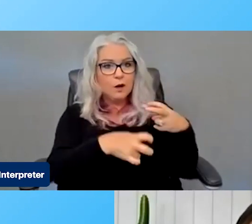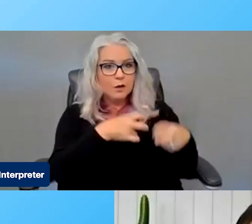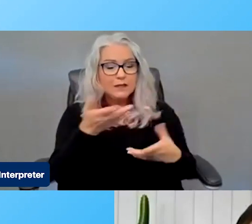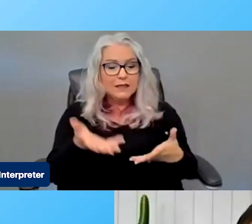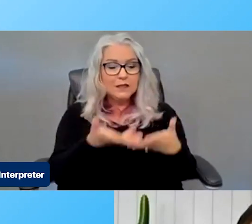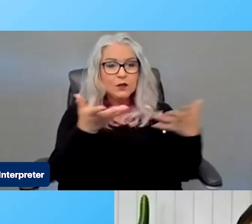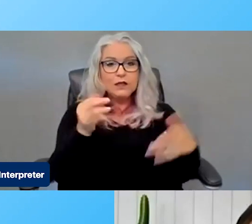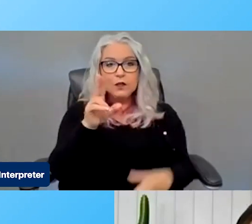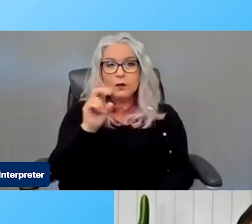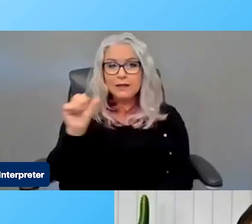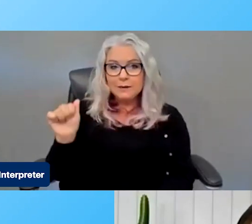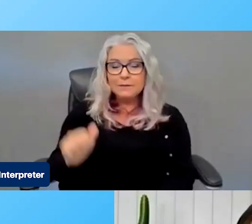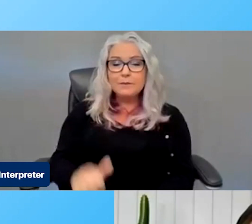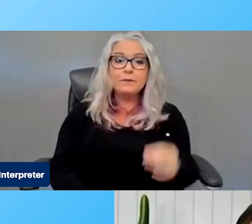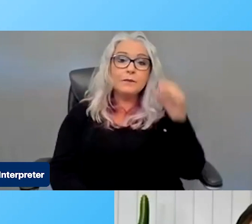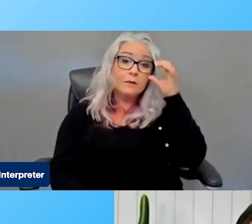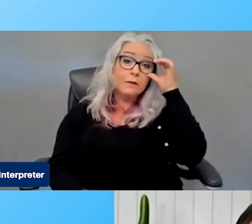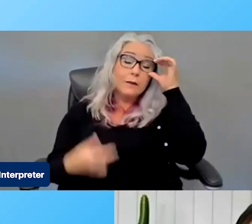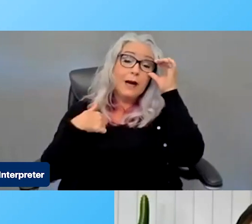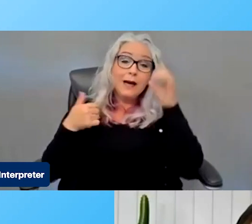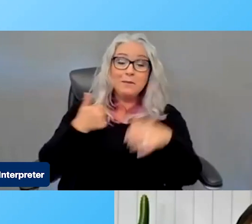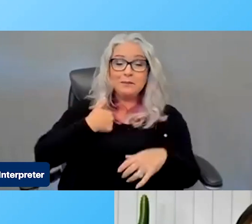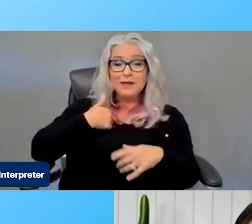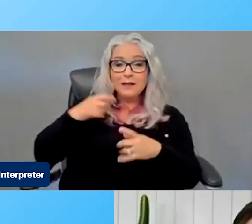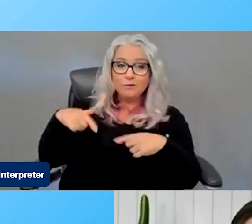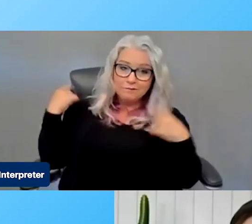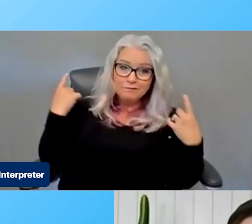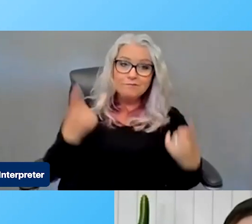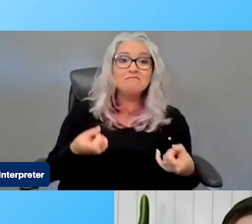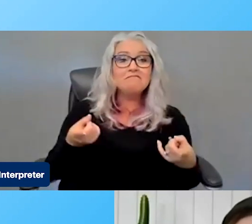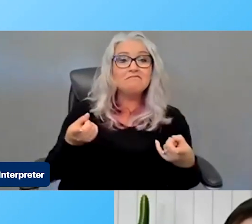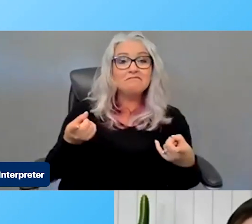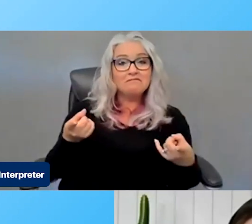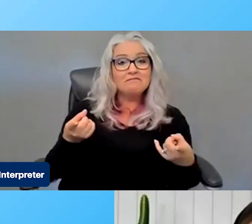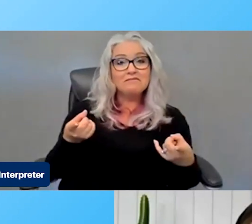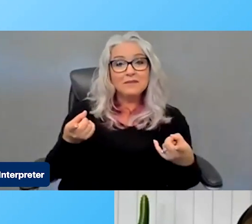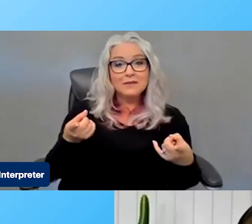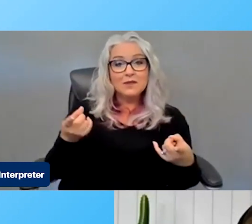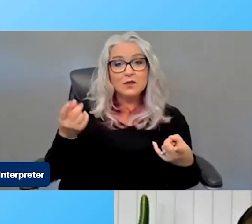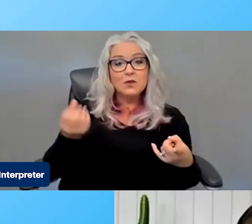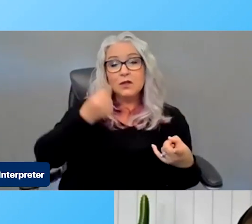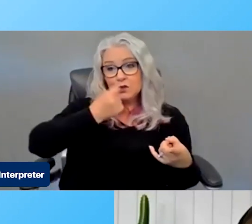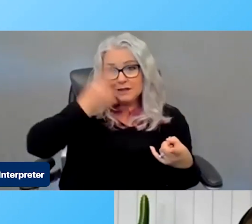So I have been around long enough to have the long view